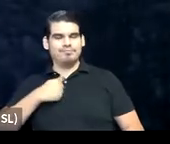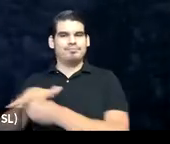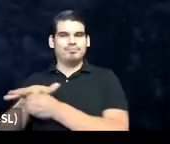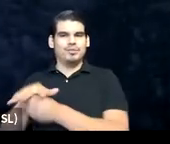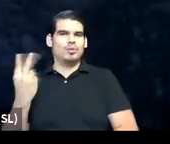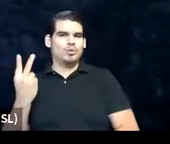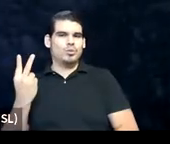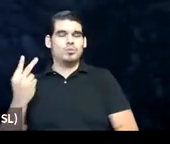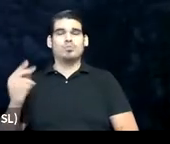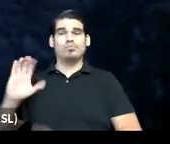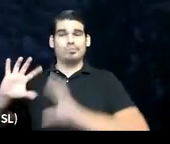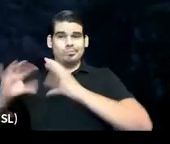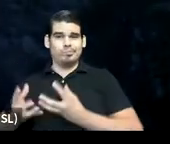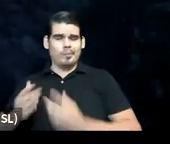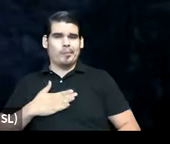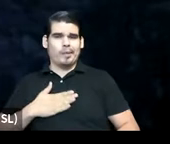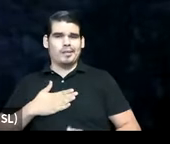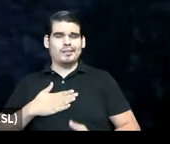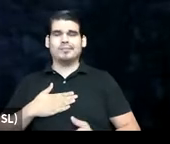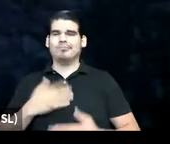what was it be nursing program or the nursing